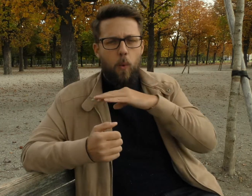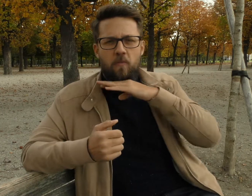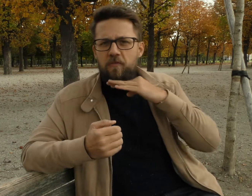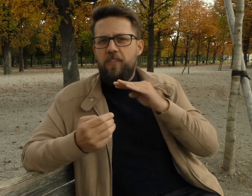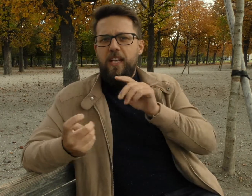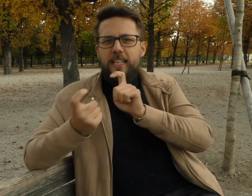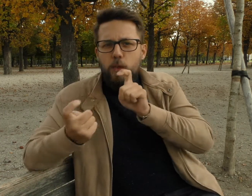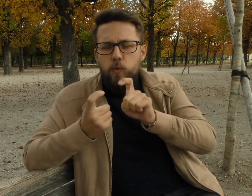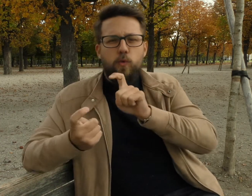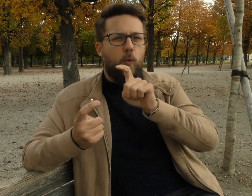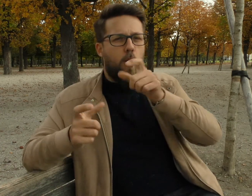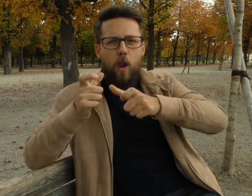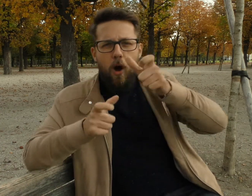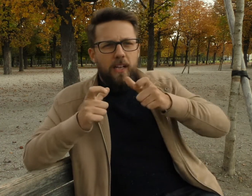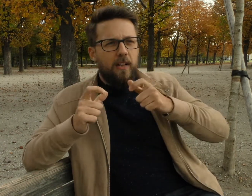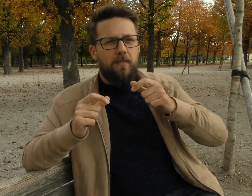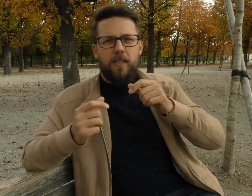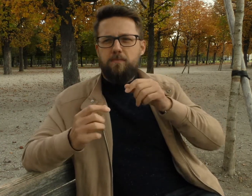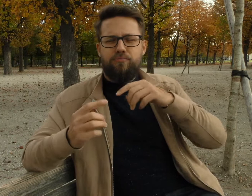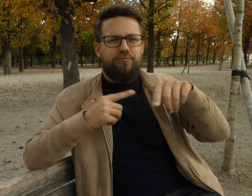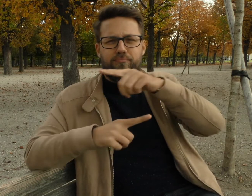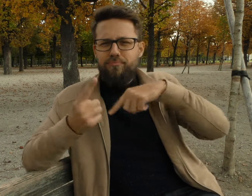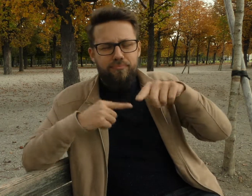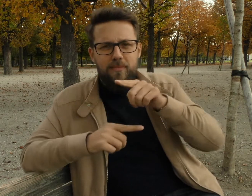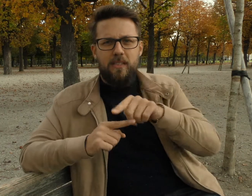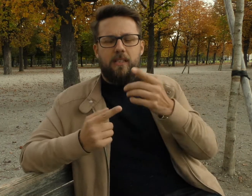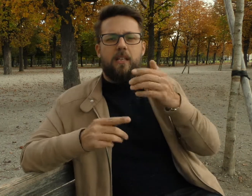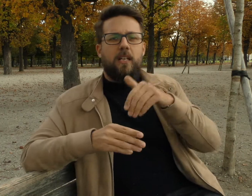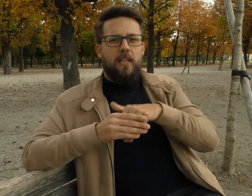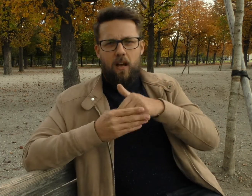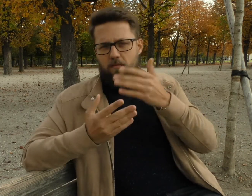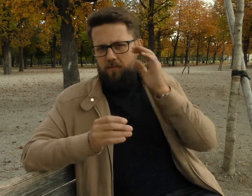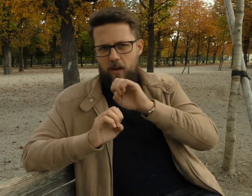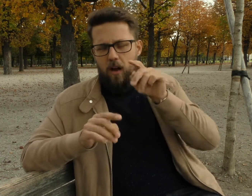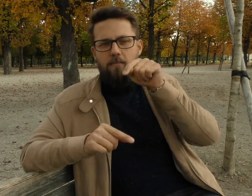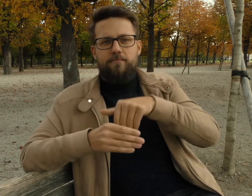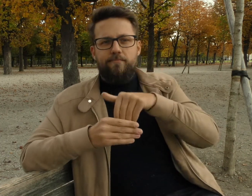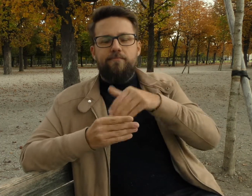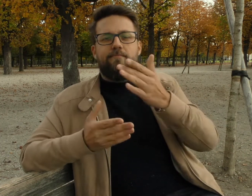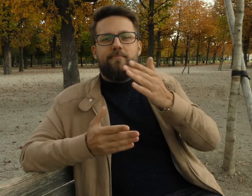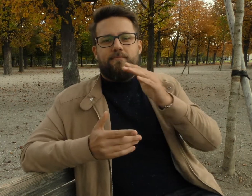The film offers a high potential for discussions to people. For those who don't know the film, the plot is about,